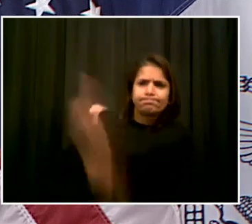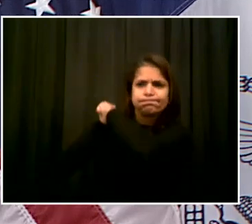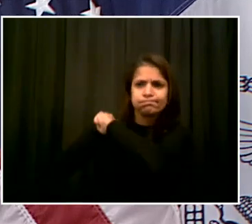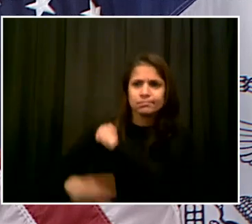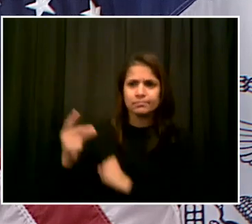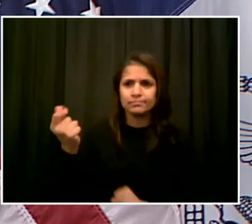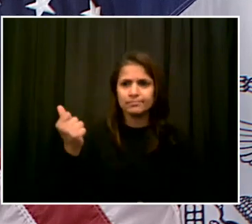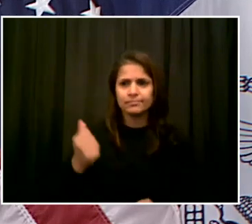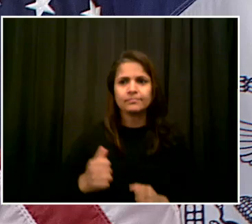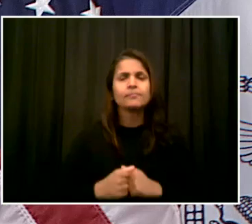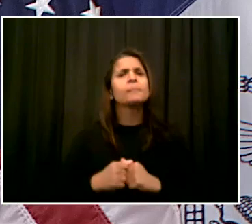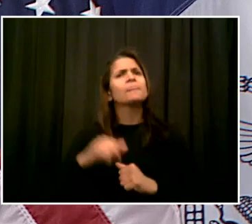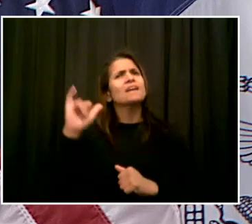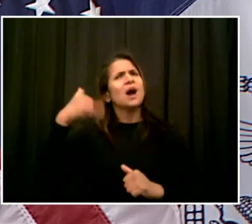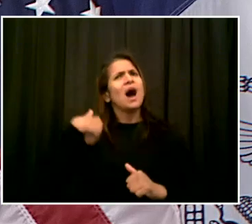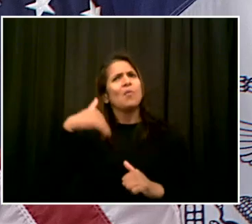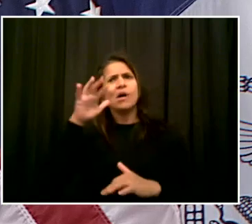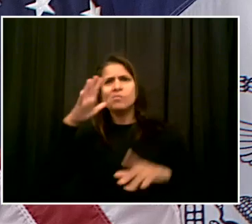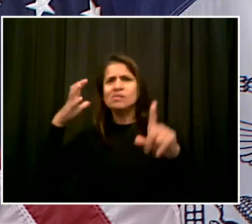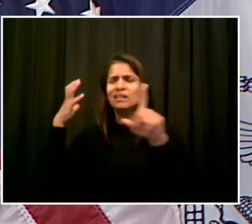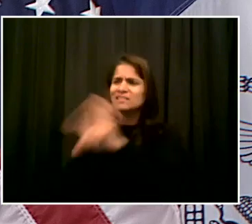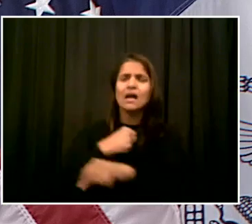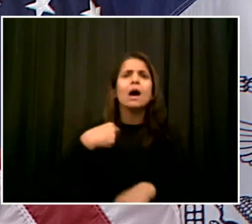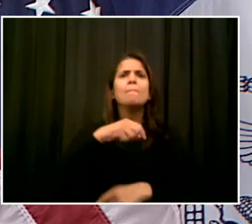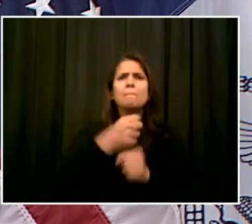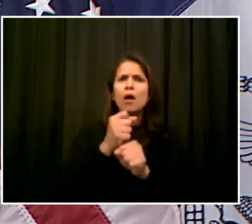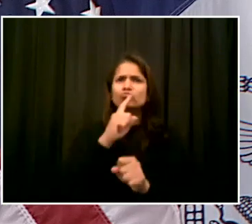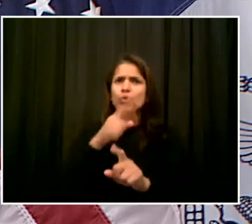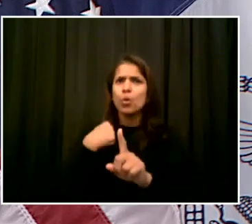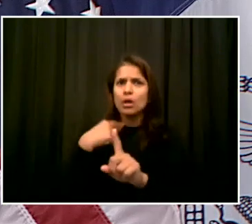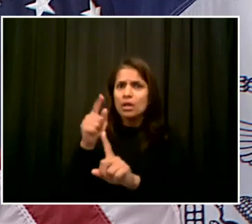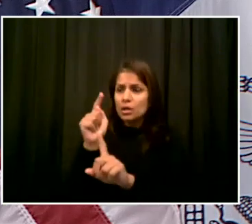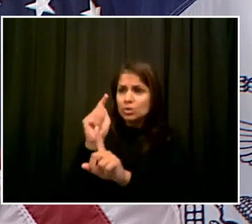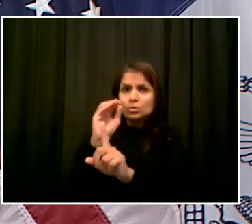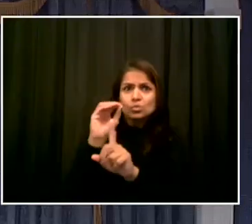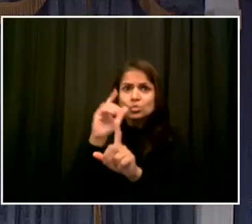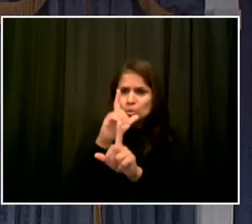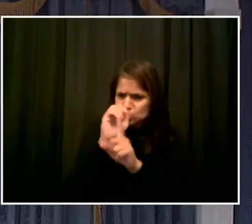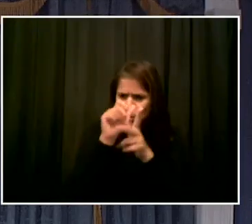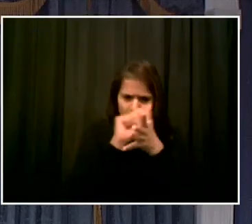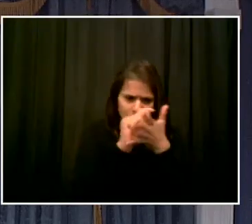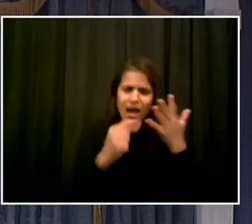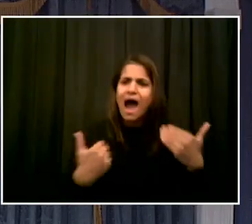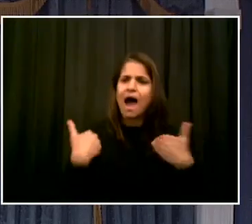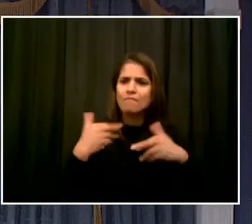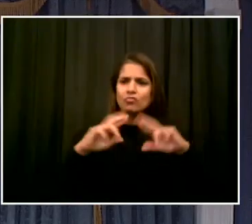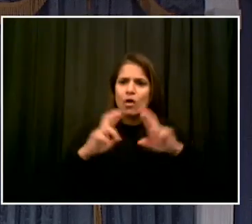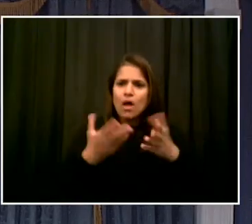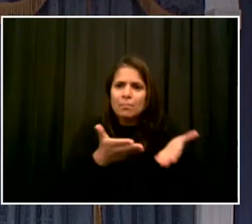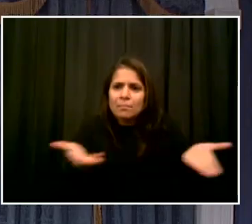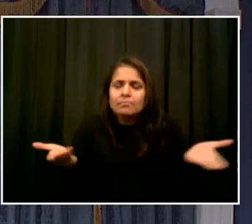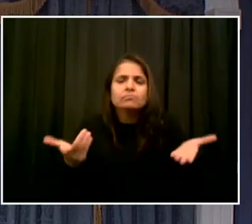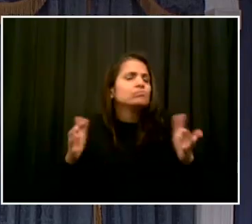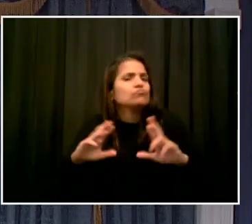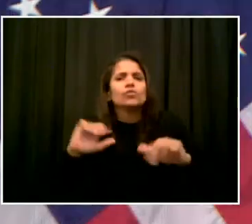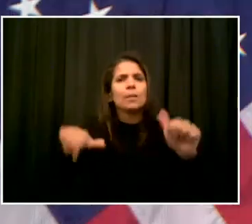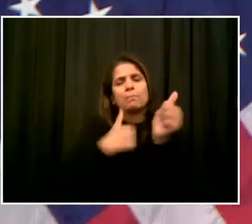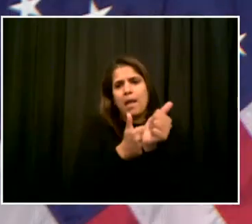AND BRING IN EVERY AVAILABLE POLICE OFFICER WHETHER THEY ARE EENDED NAD THE NYPD WILL ADDRESS THE